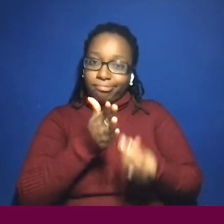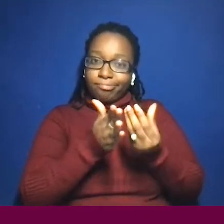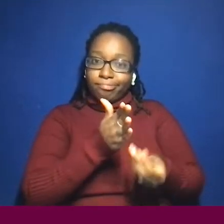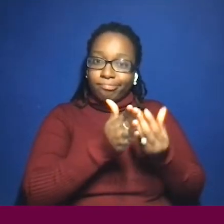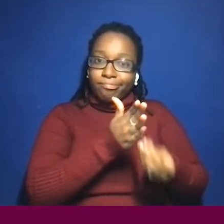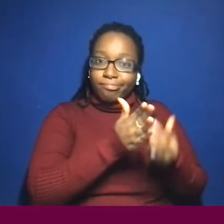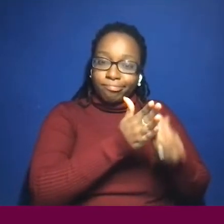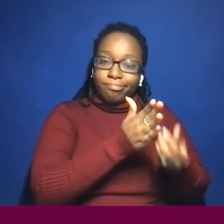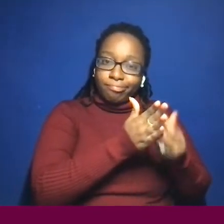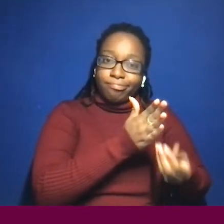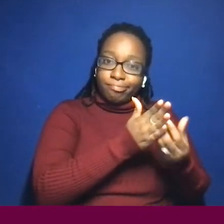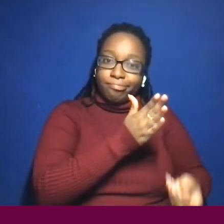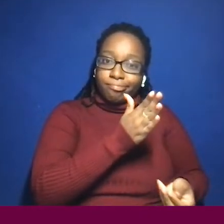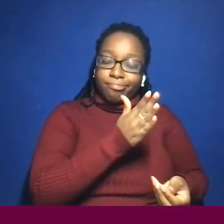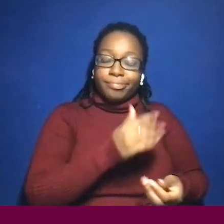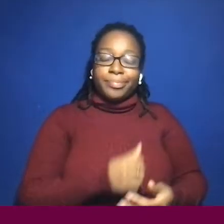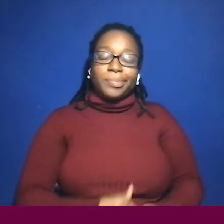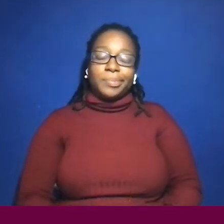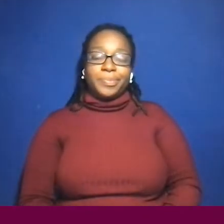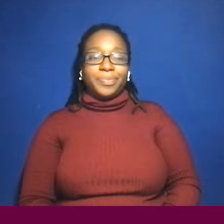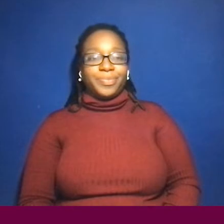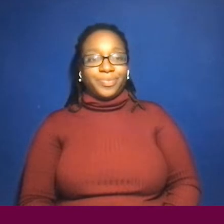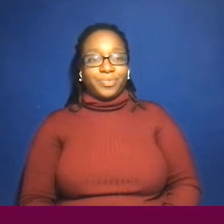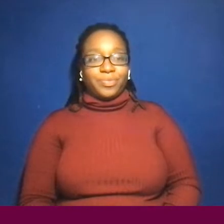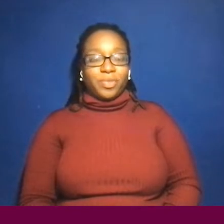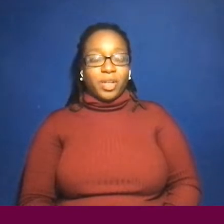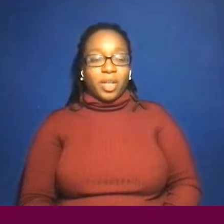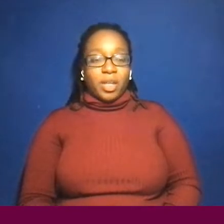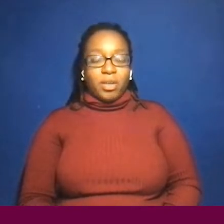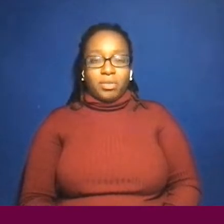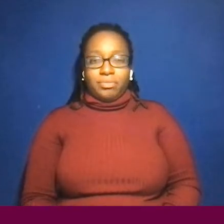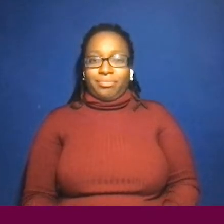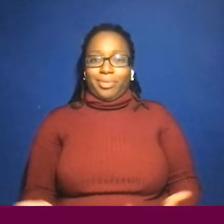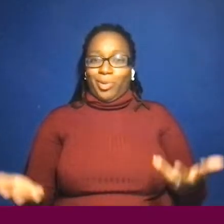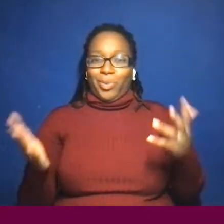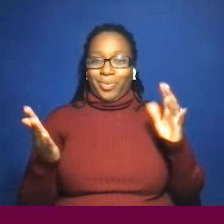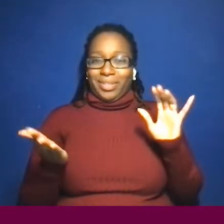disproportionately in these crises, what does that say about